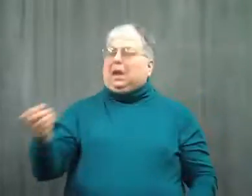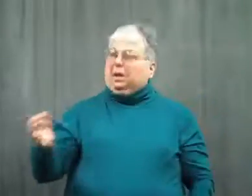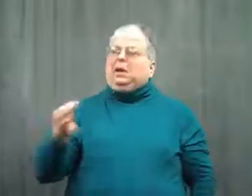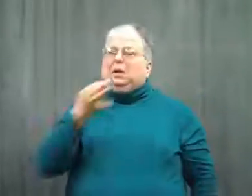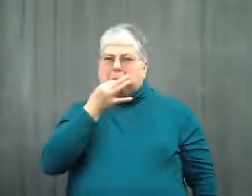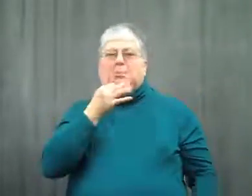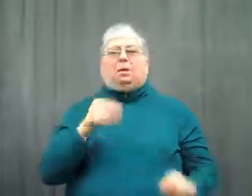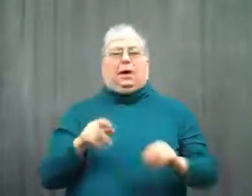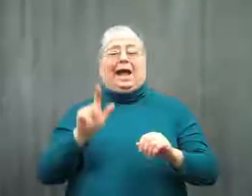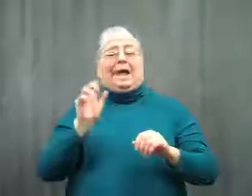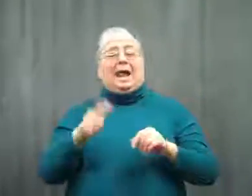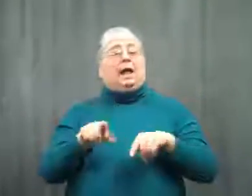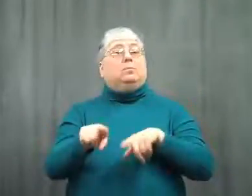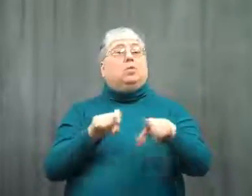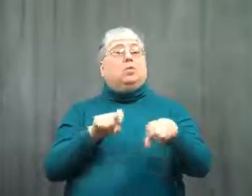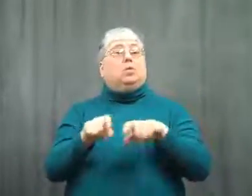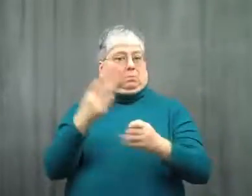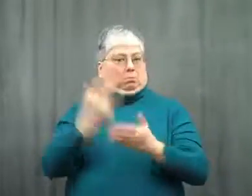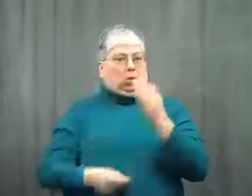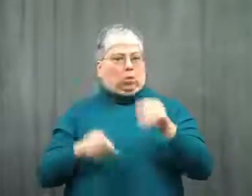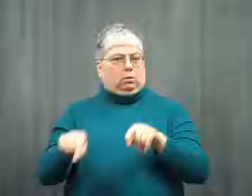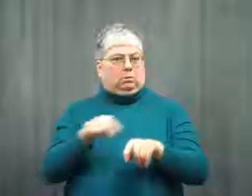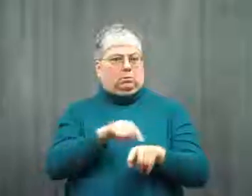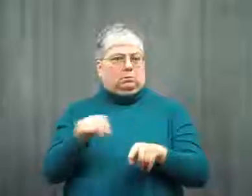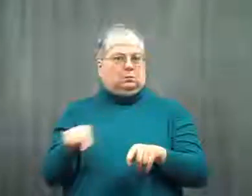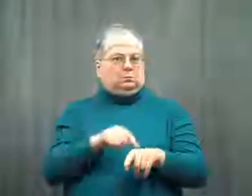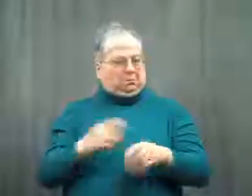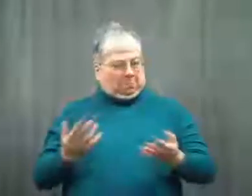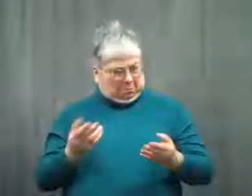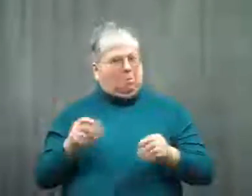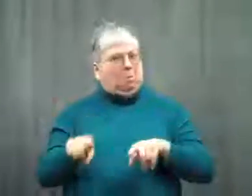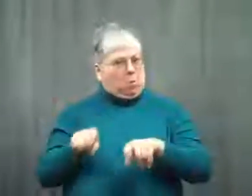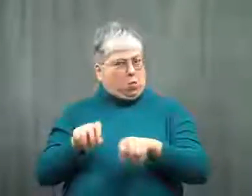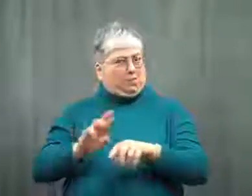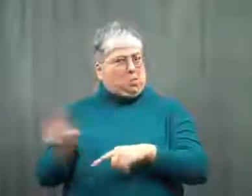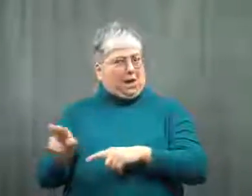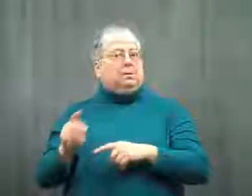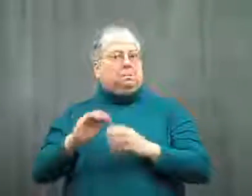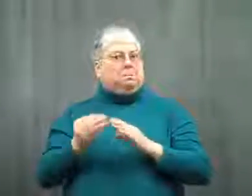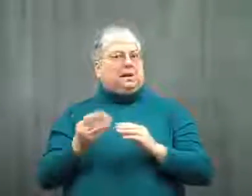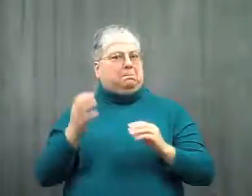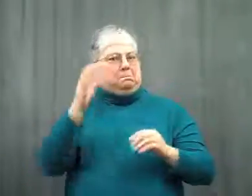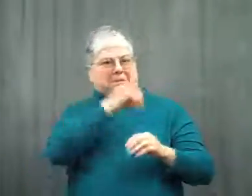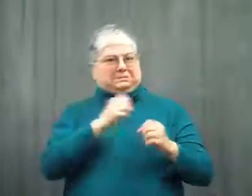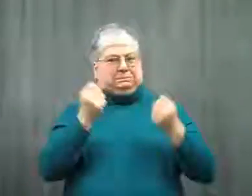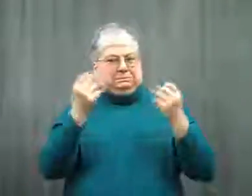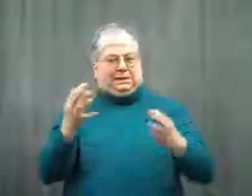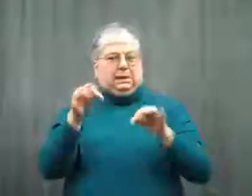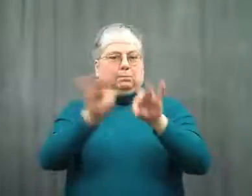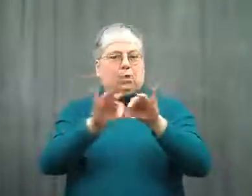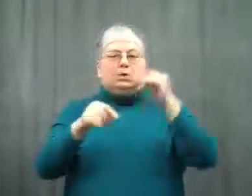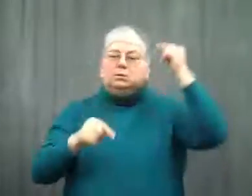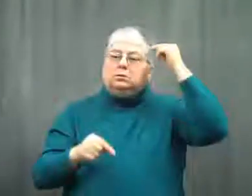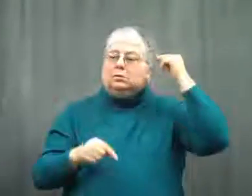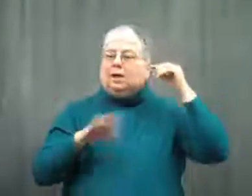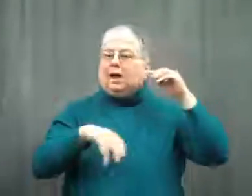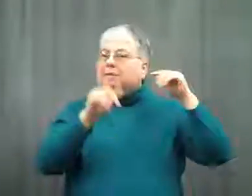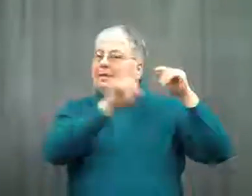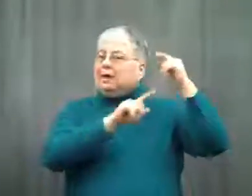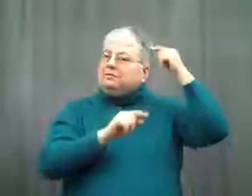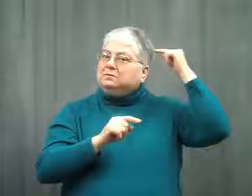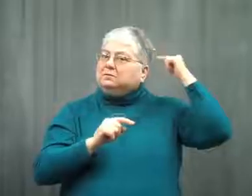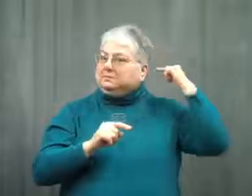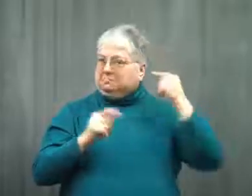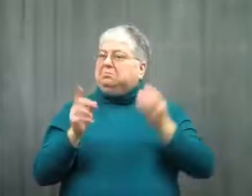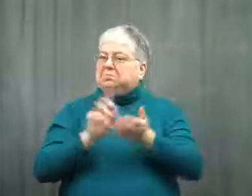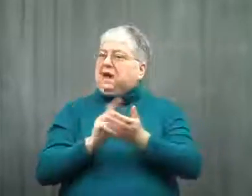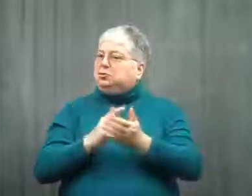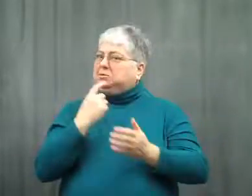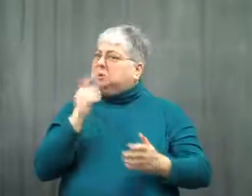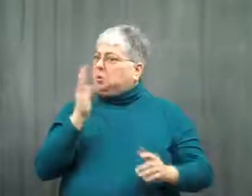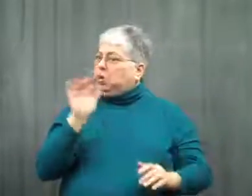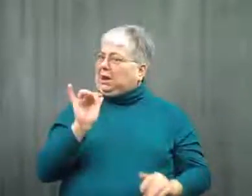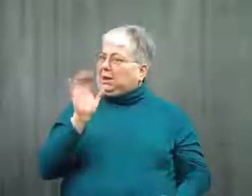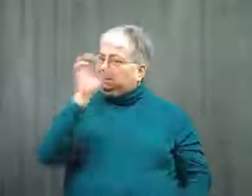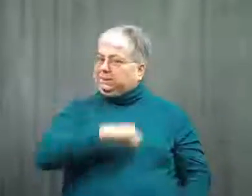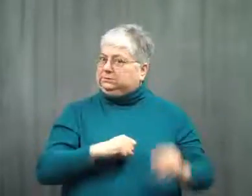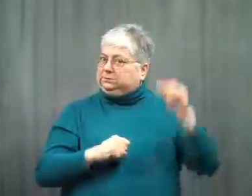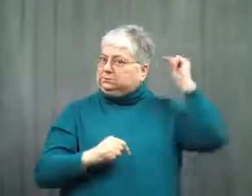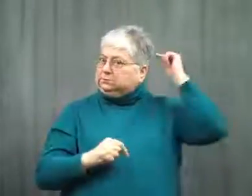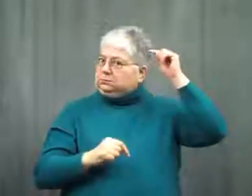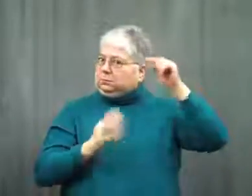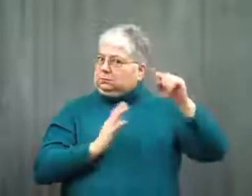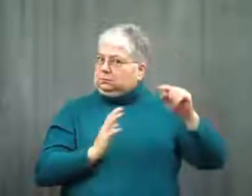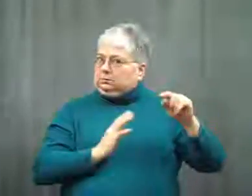She was able to move both legs, so doctors say the bullet missed important regions of her brain.